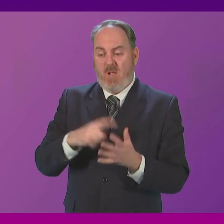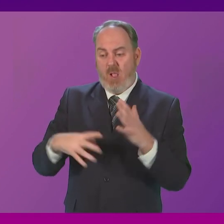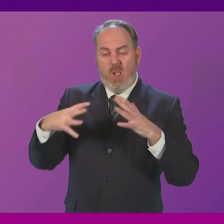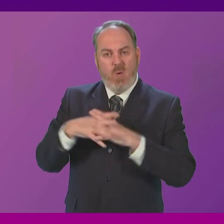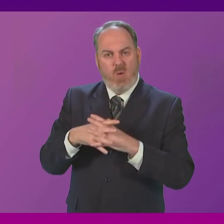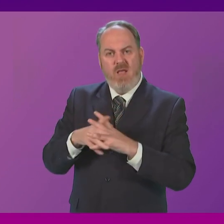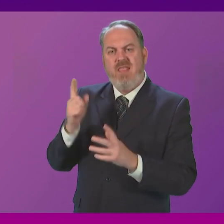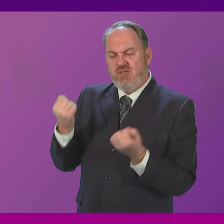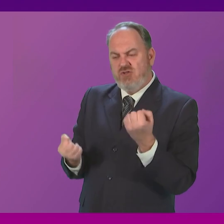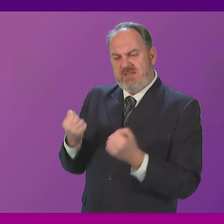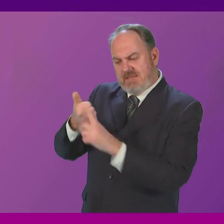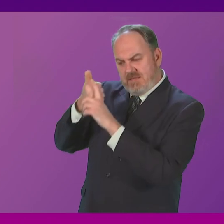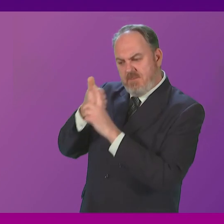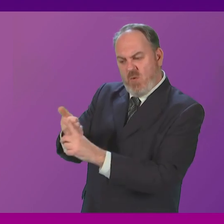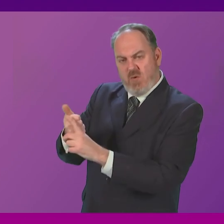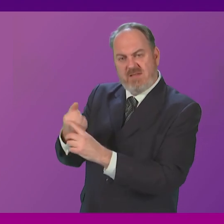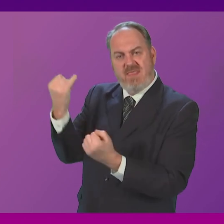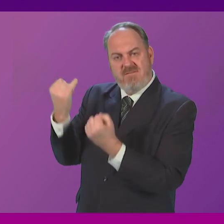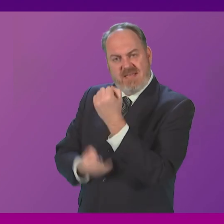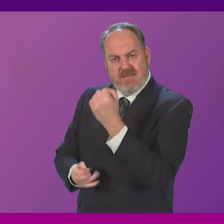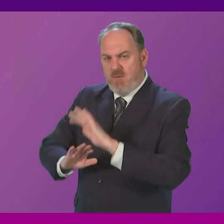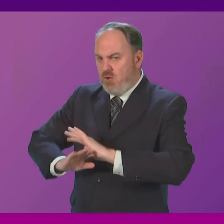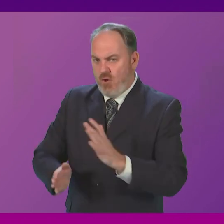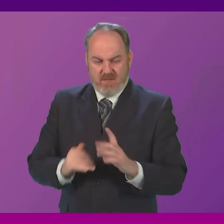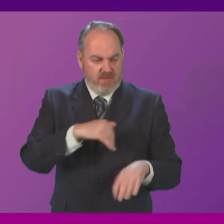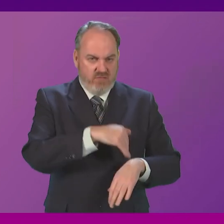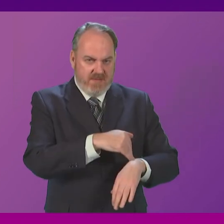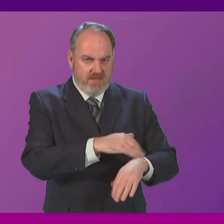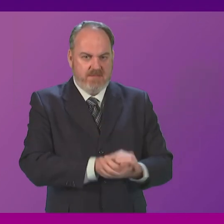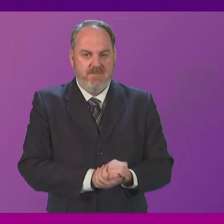and not that of criminals; we have set out plans for a rent-to-own model and tax cuts